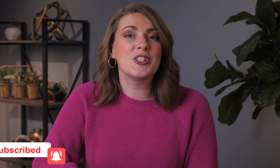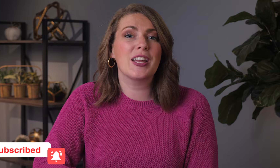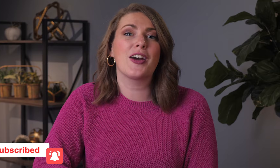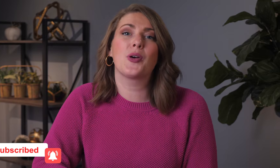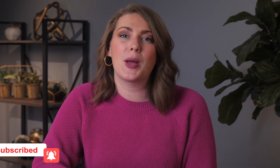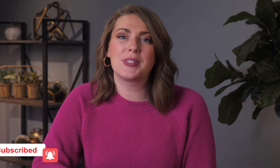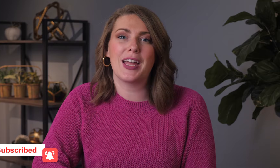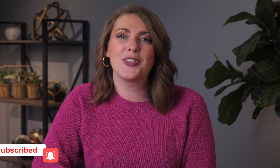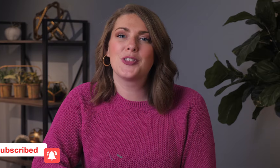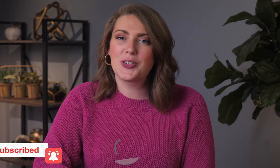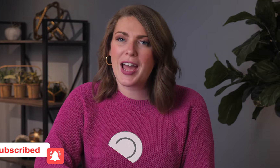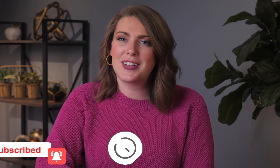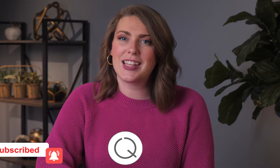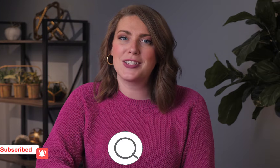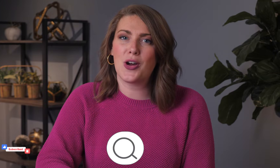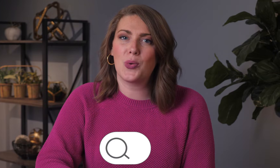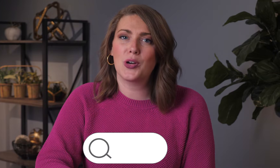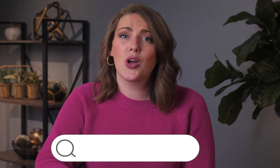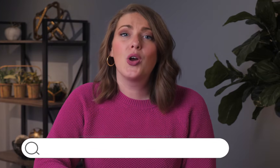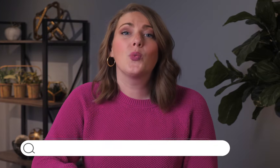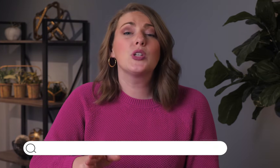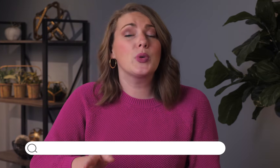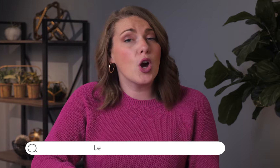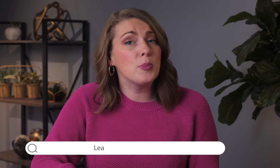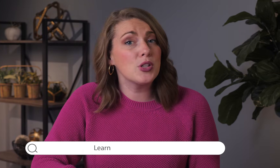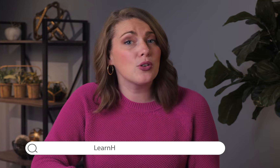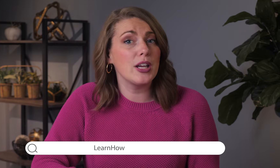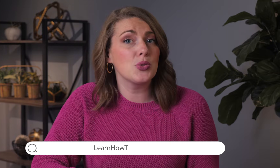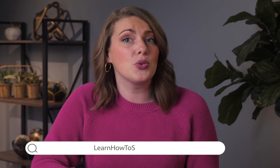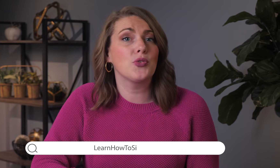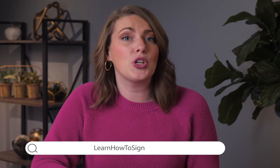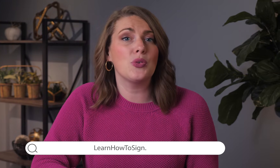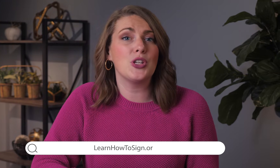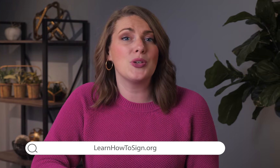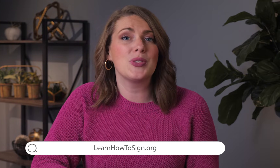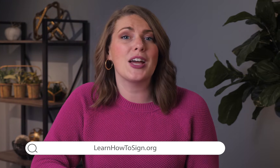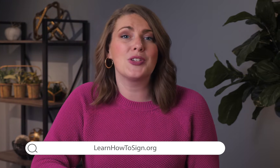check out our website learnhowtosign.org, which we hope is a great tool for you to use as you